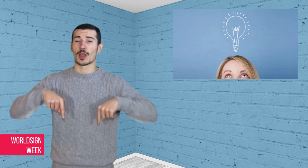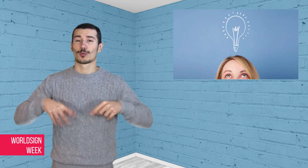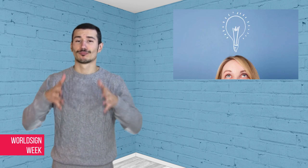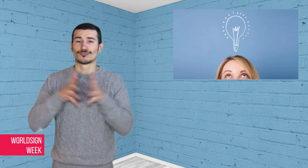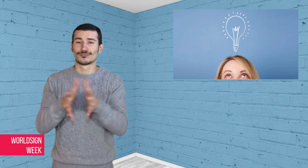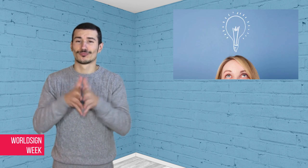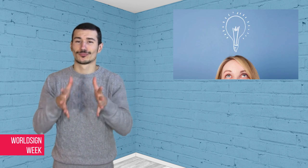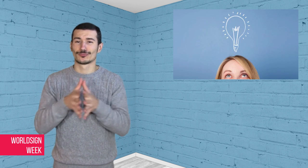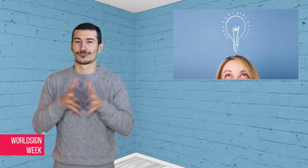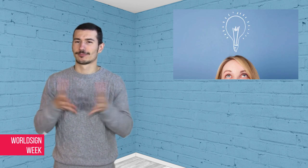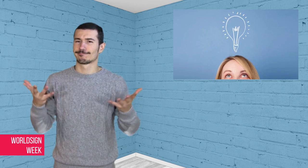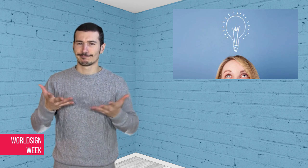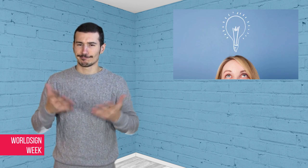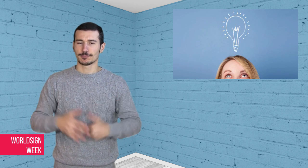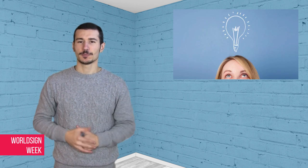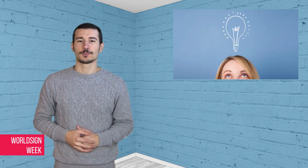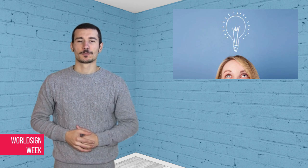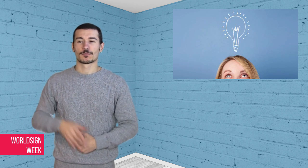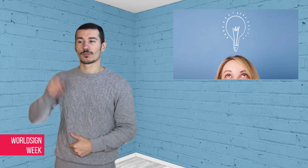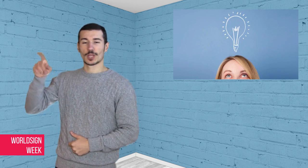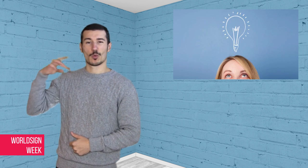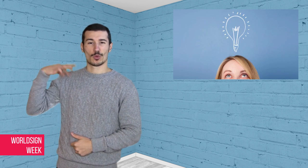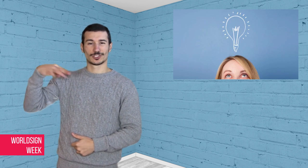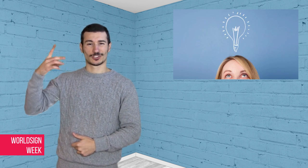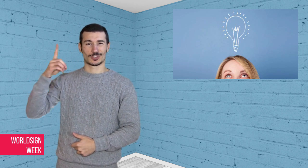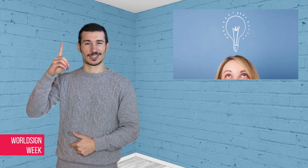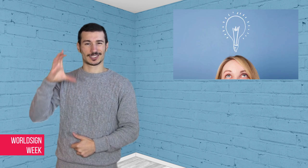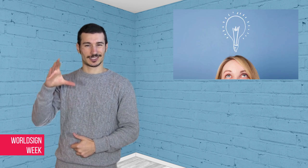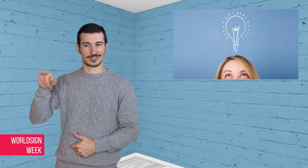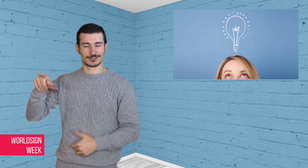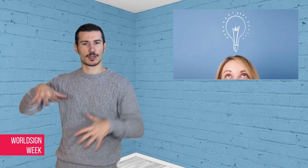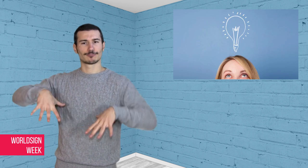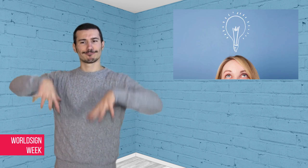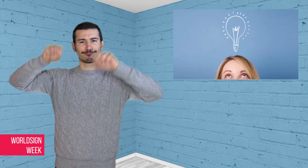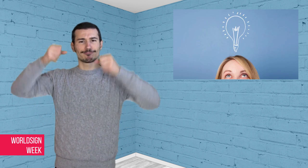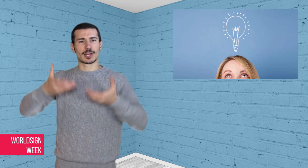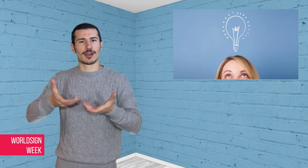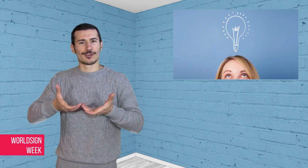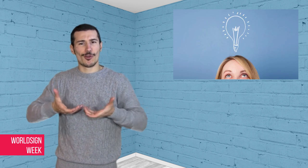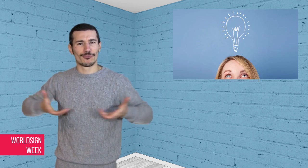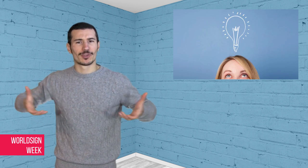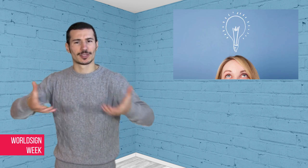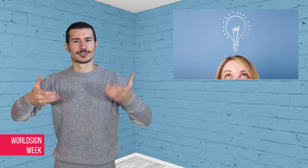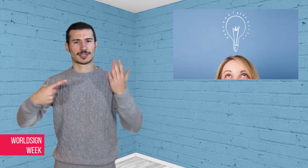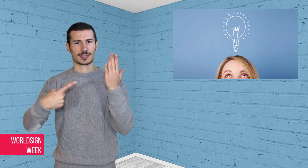Alessio: Next news story, Washington D.C. had